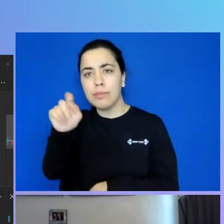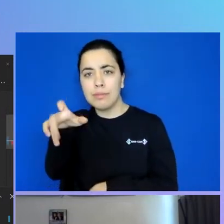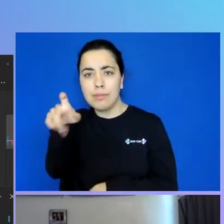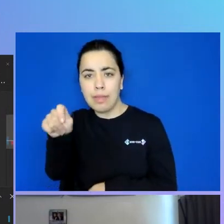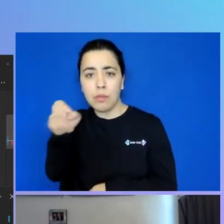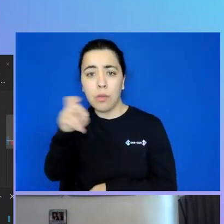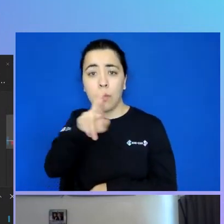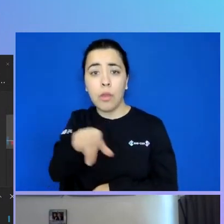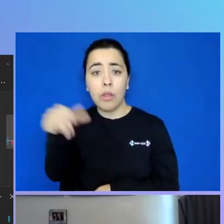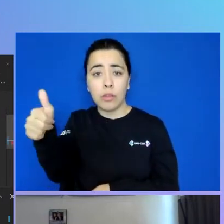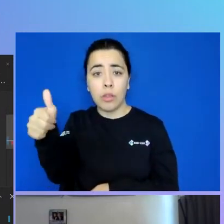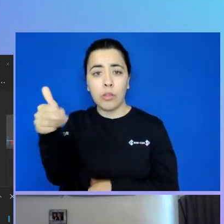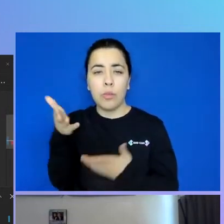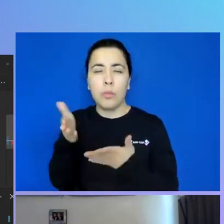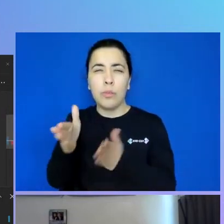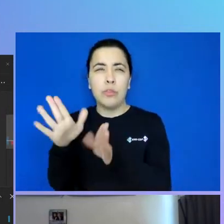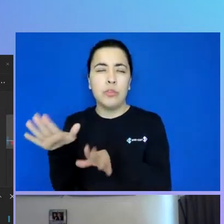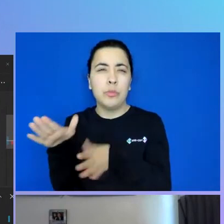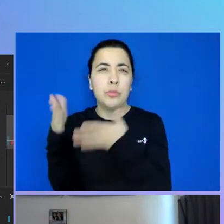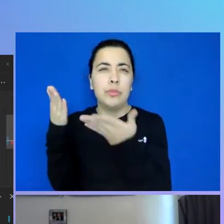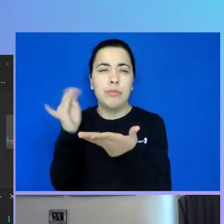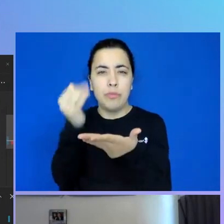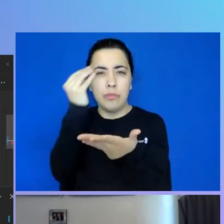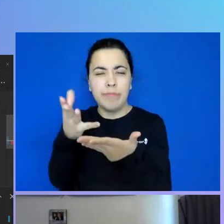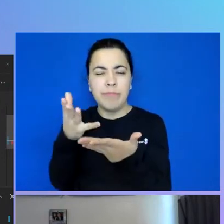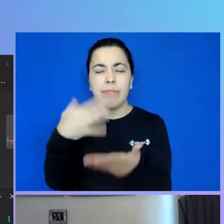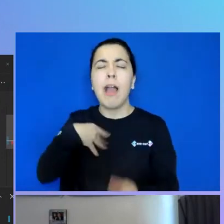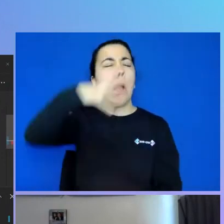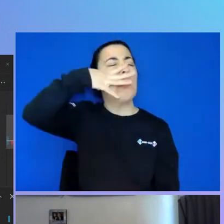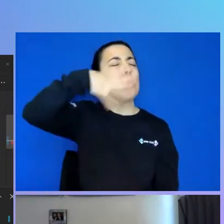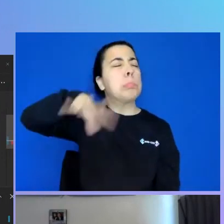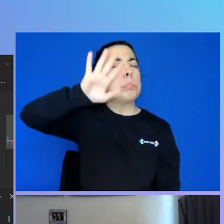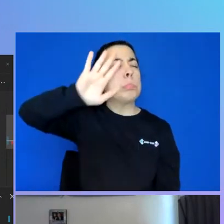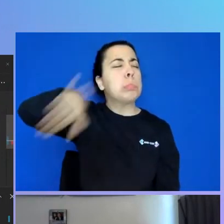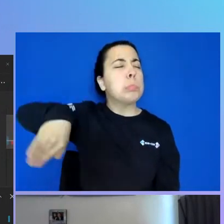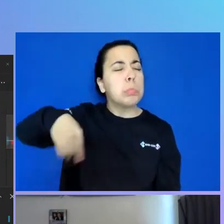choose not to do anything about it. I am going to actually try